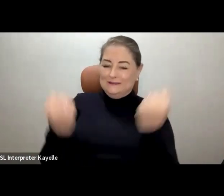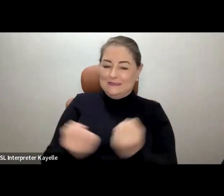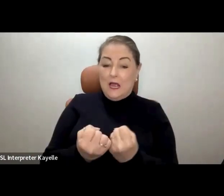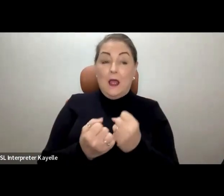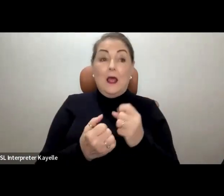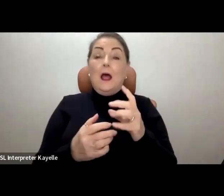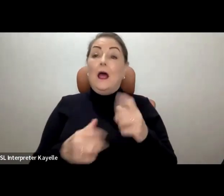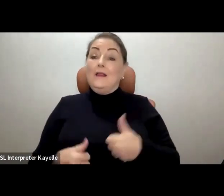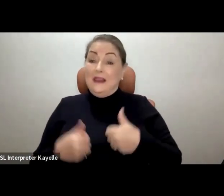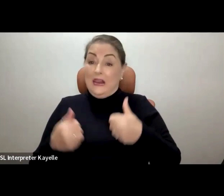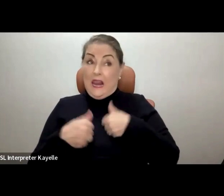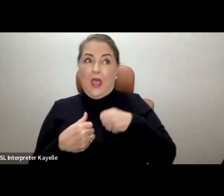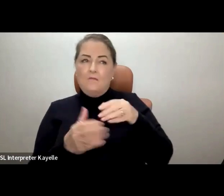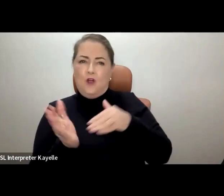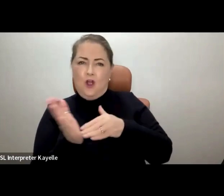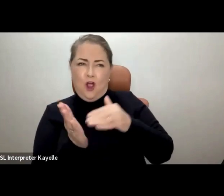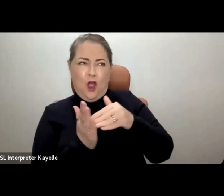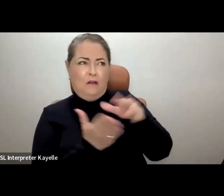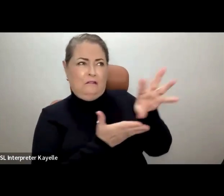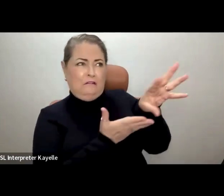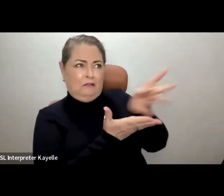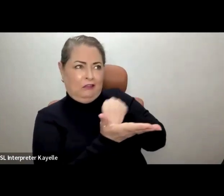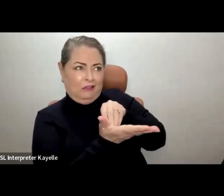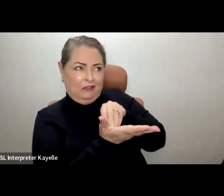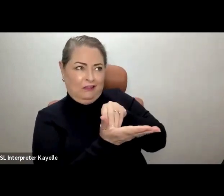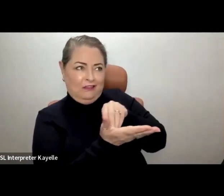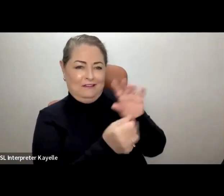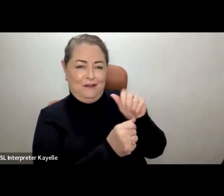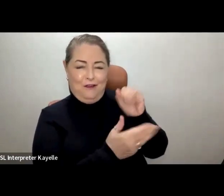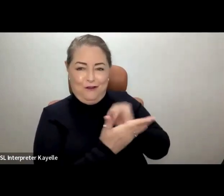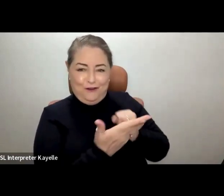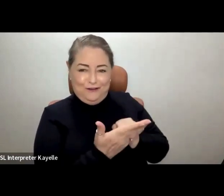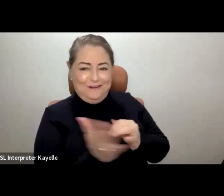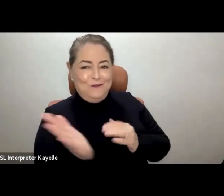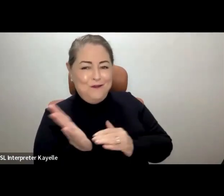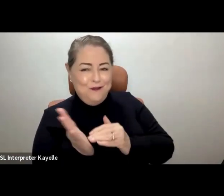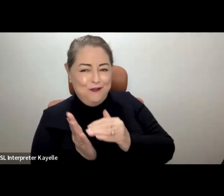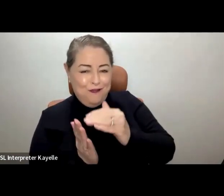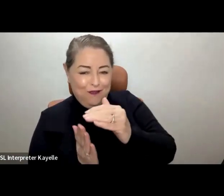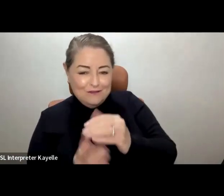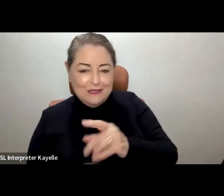often. And he says, so you can see me. So you can see an